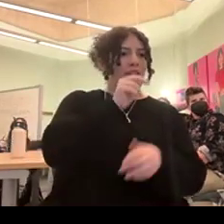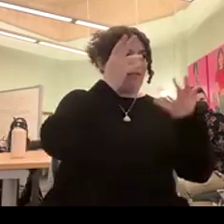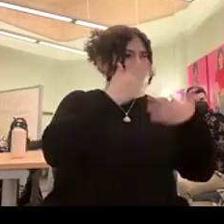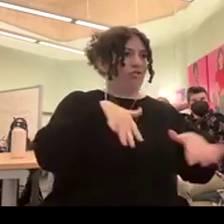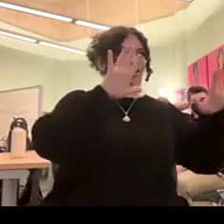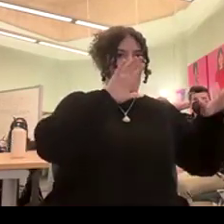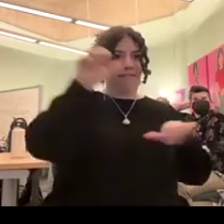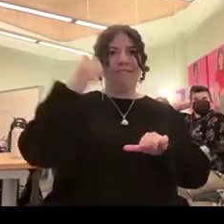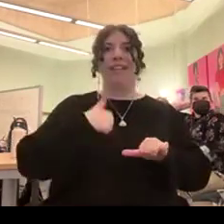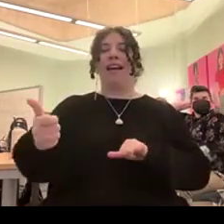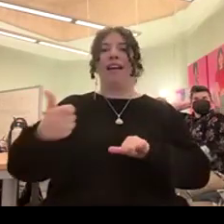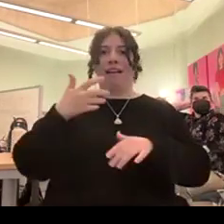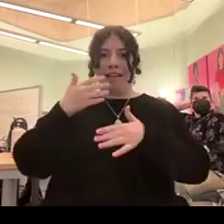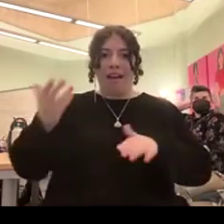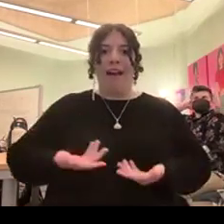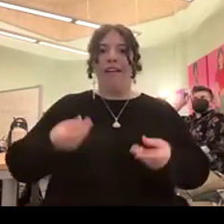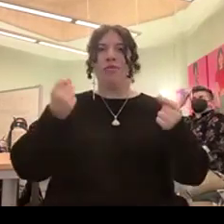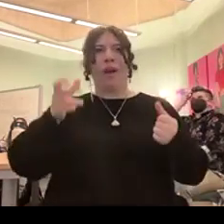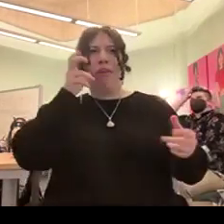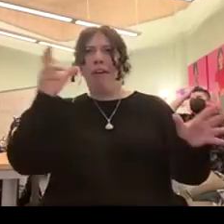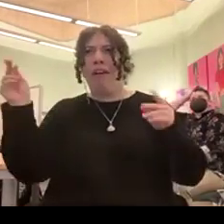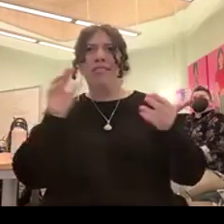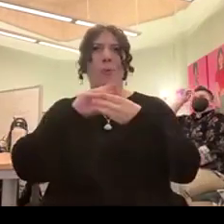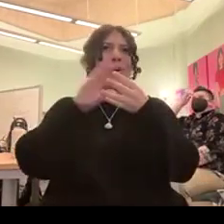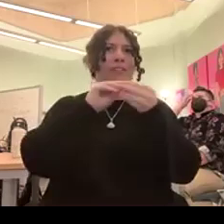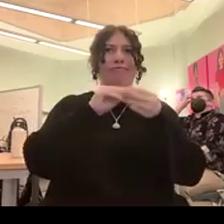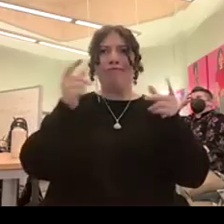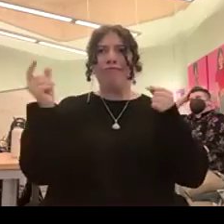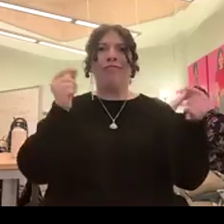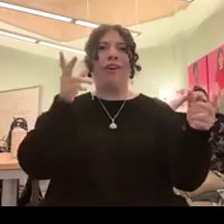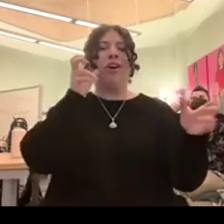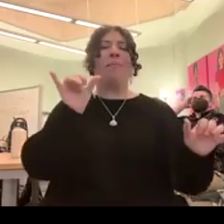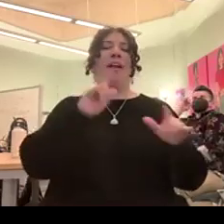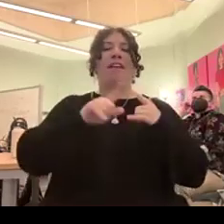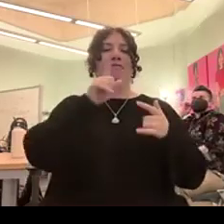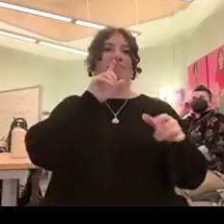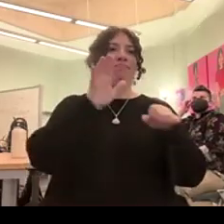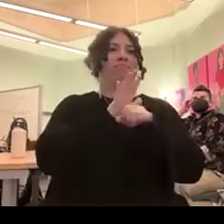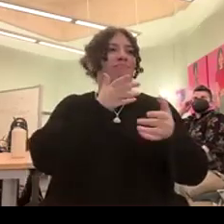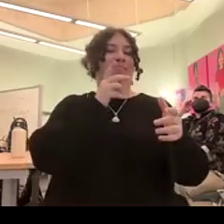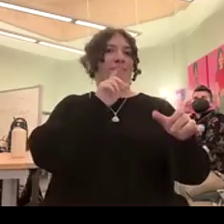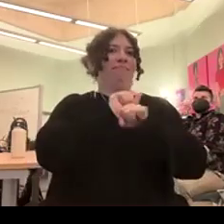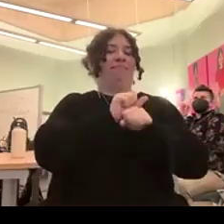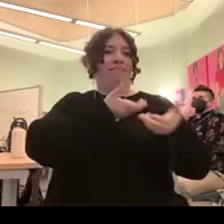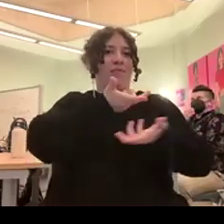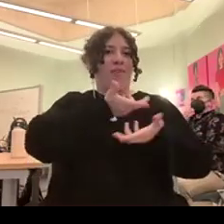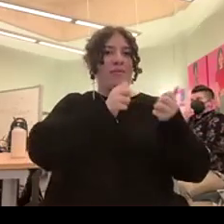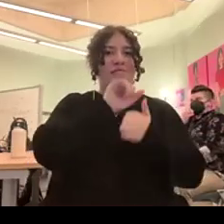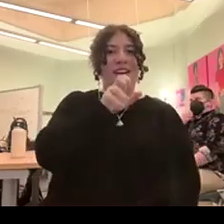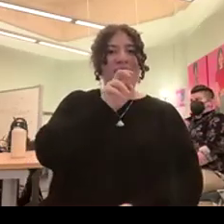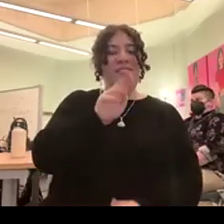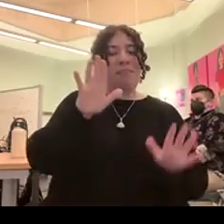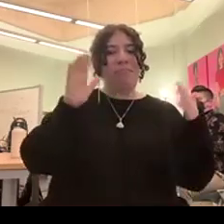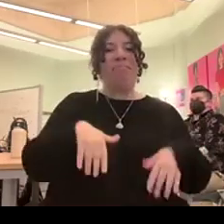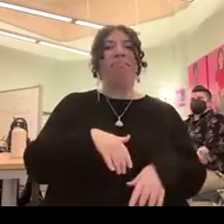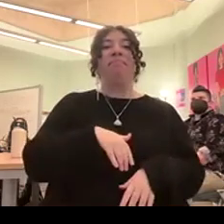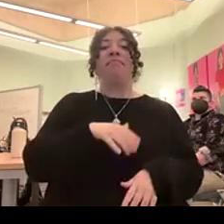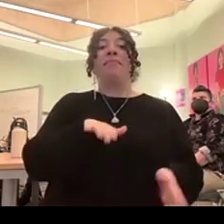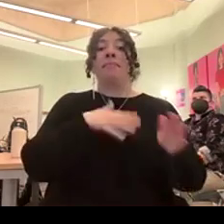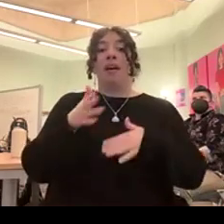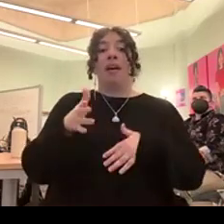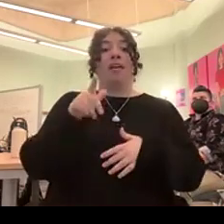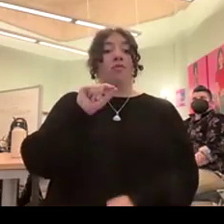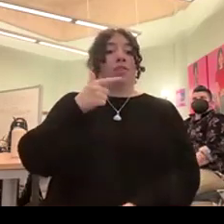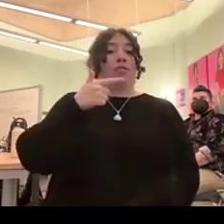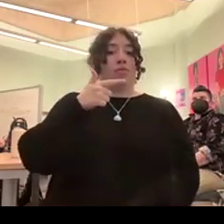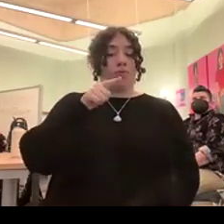so like, heard the lore but never got to interact fully. But then, yeah, after I graduated in 2024,